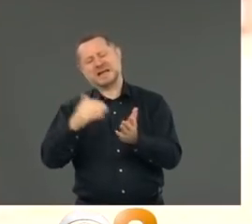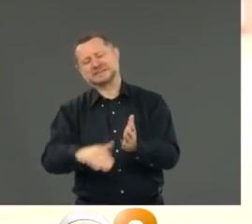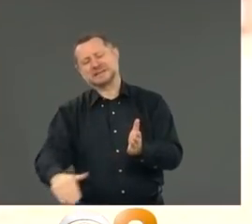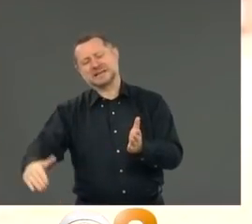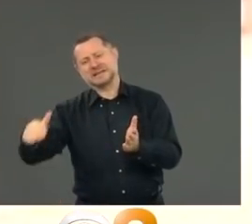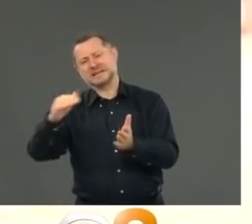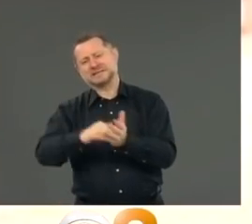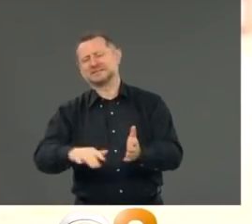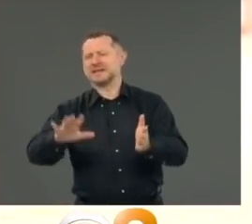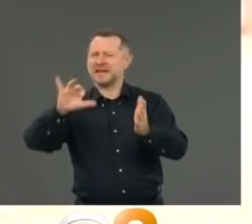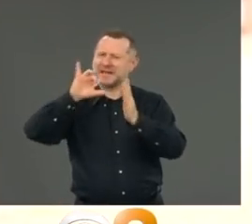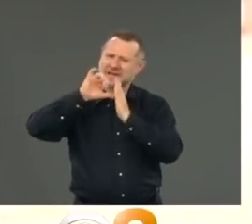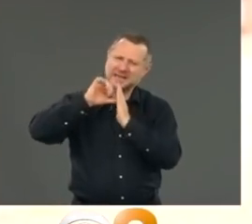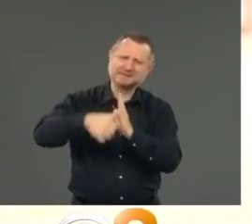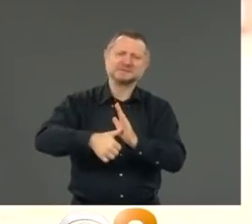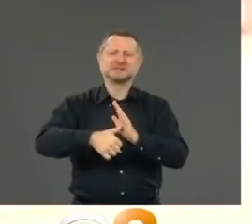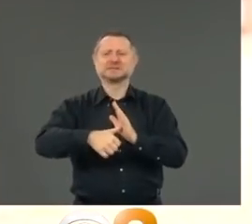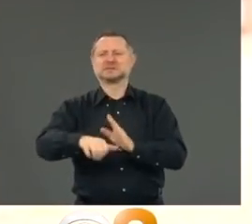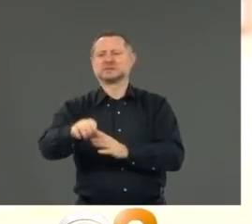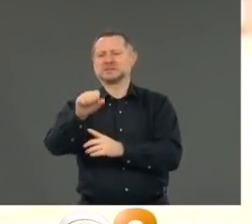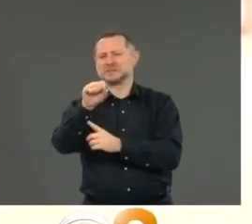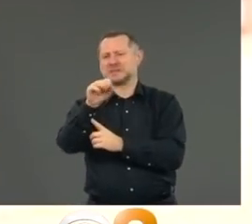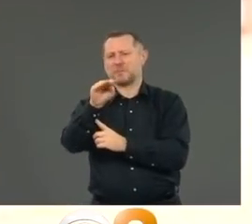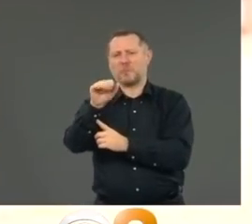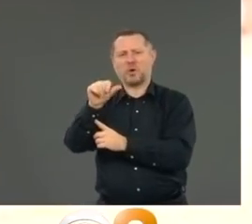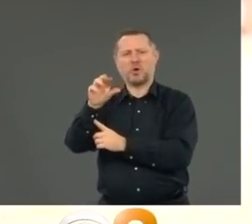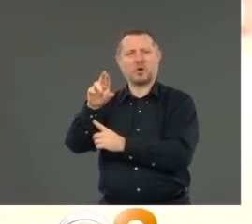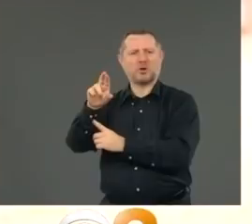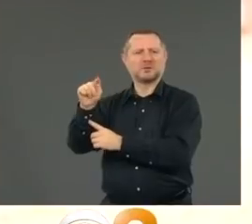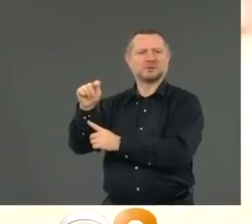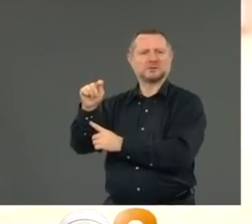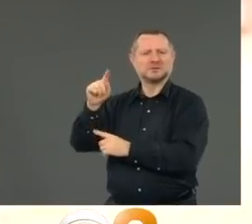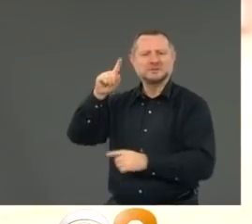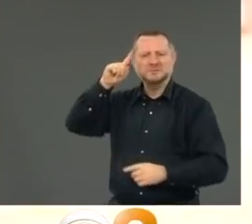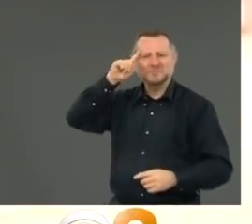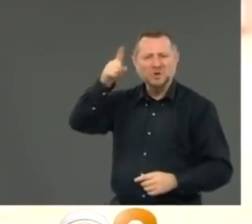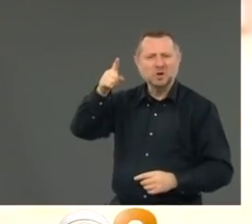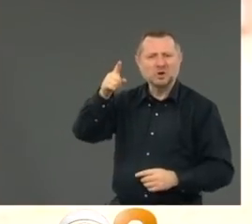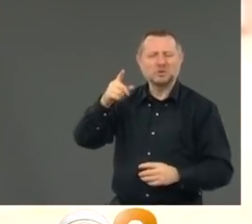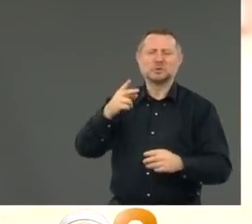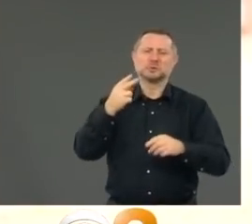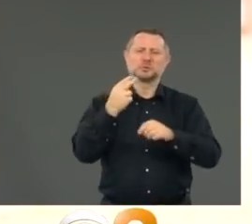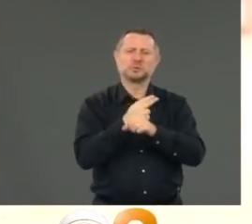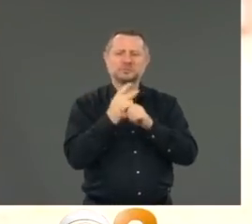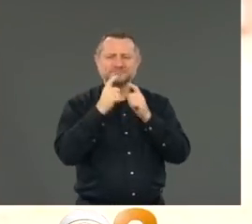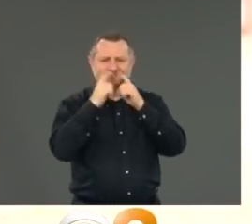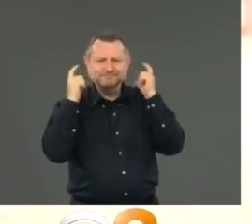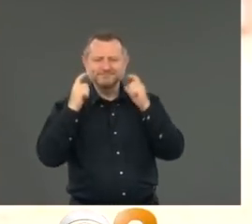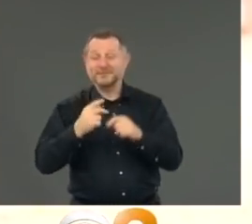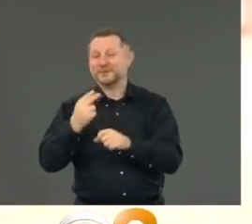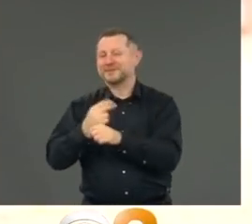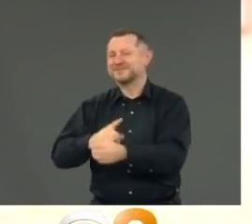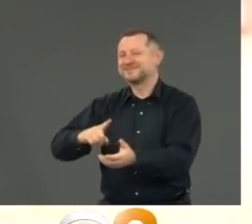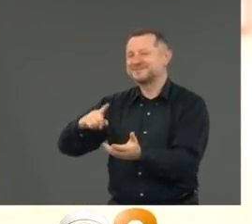RATE, THEN KEEP CONTINUING TO OPEN. THAT IS WHY I KEEP HAMMERING THE SMART PART OF